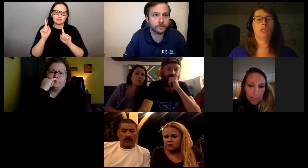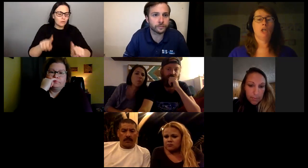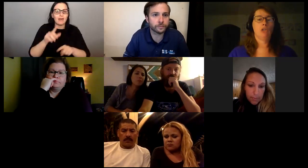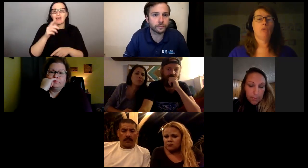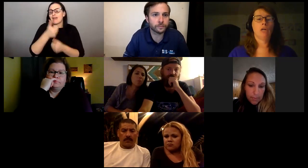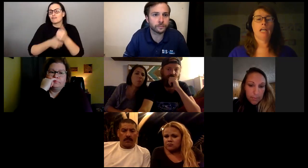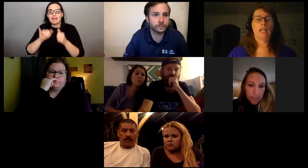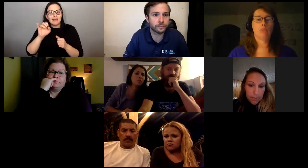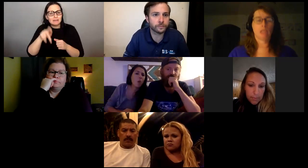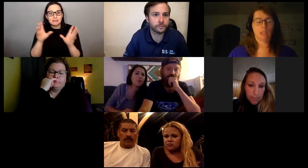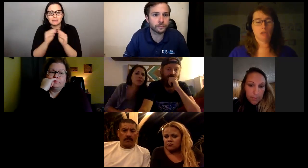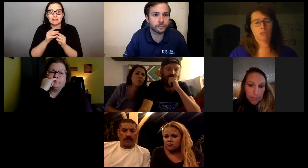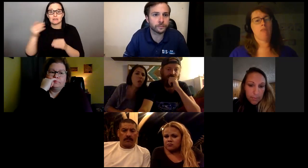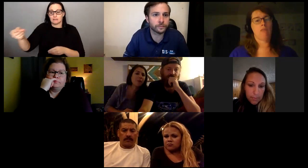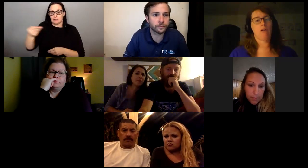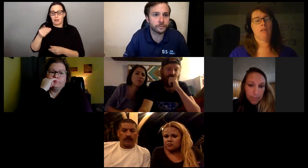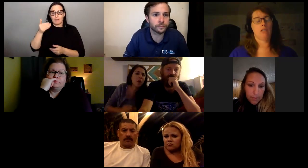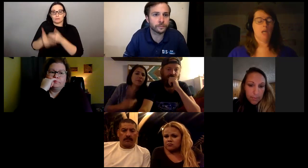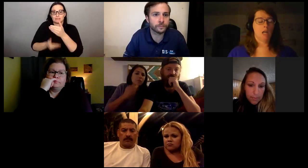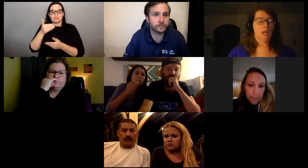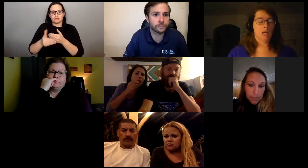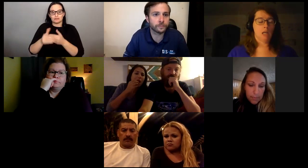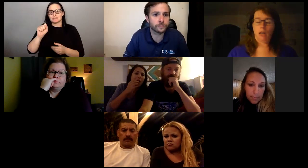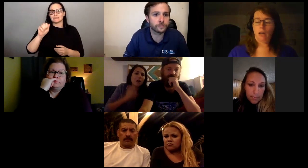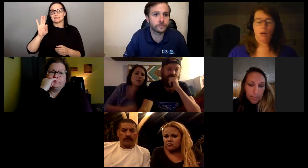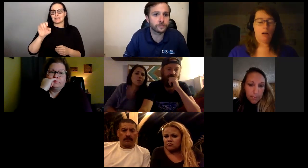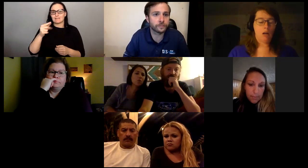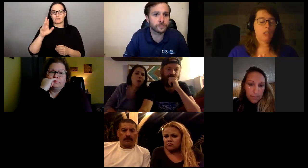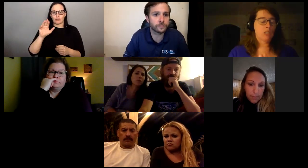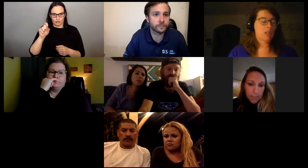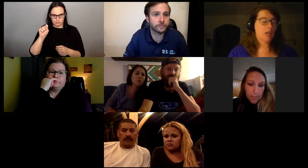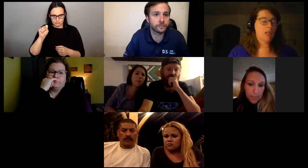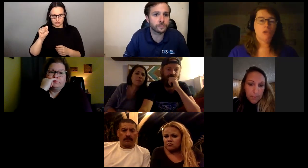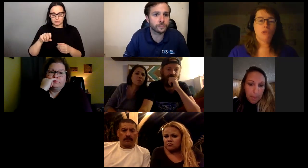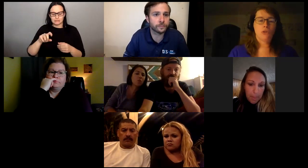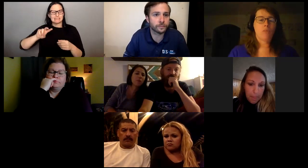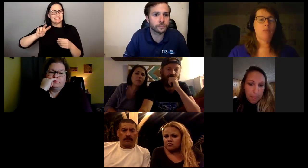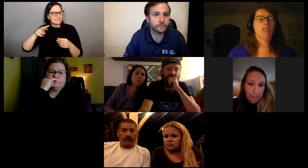you are handed procedural safeguards and